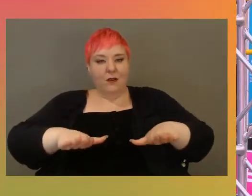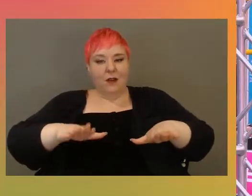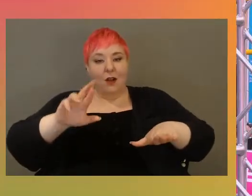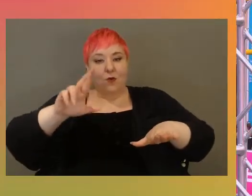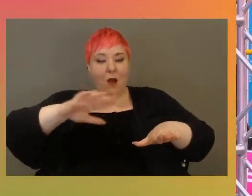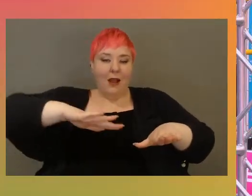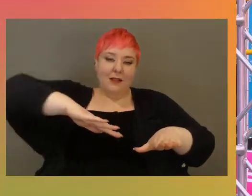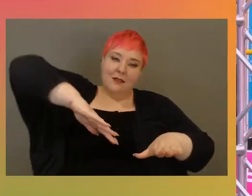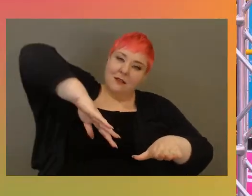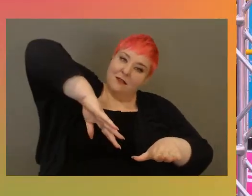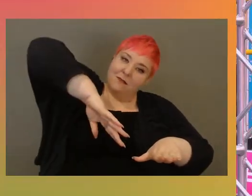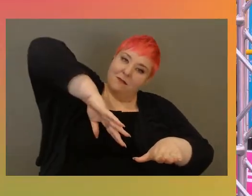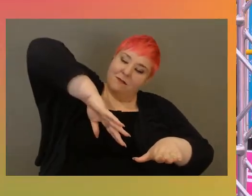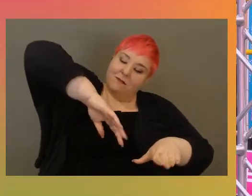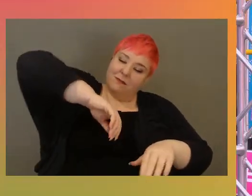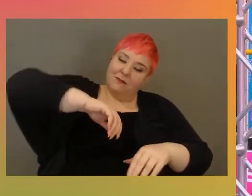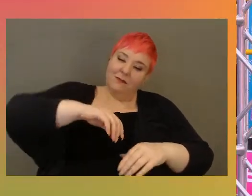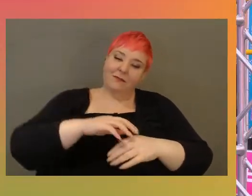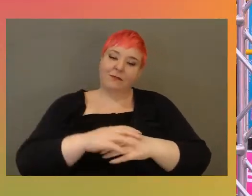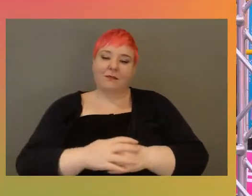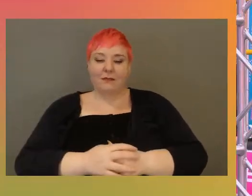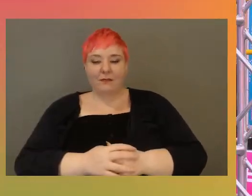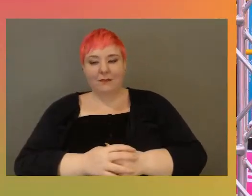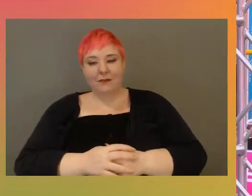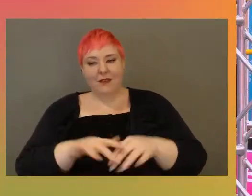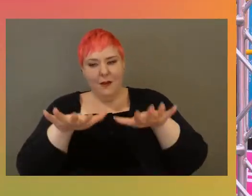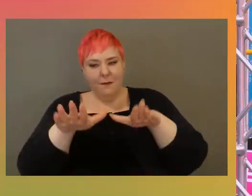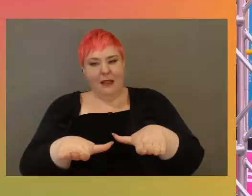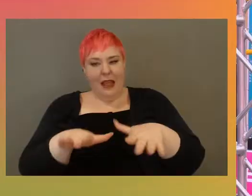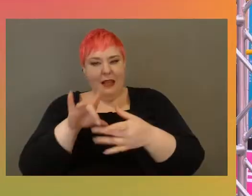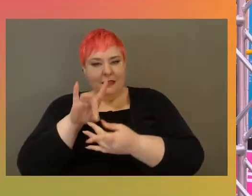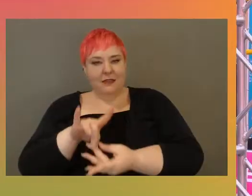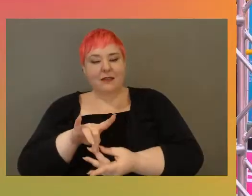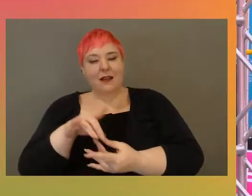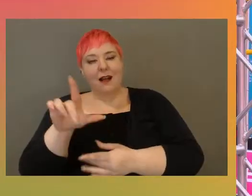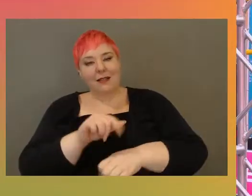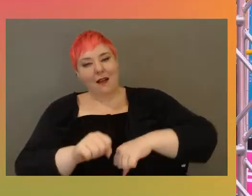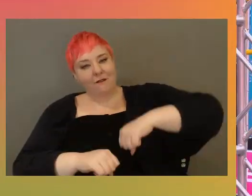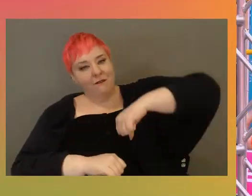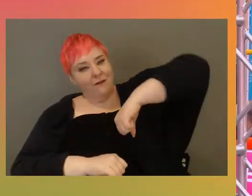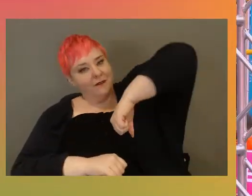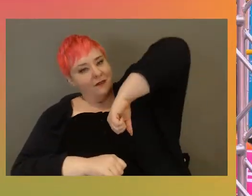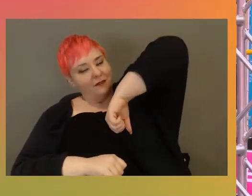UP TO THE SKY. PLANT YOUR FEET INTO THE GROUND,